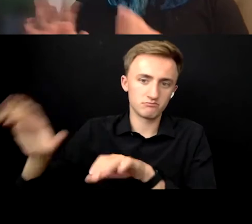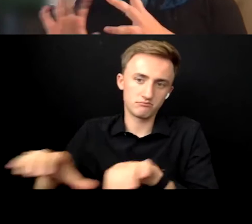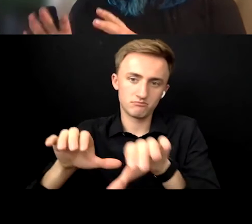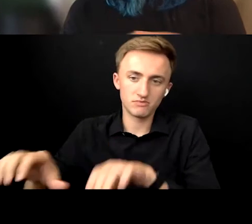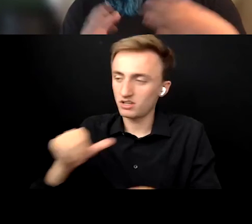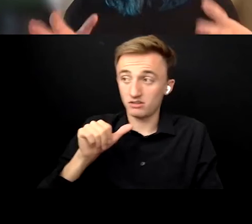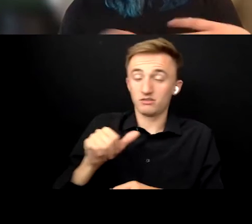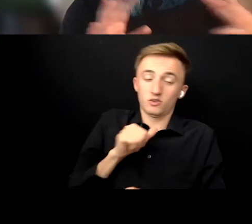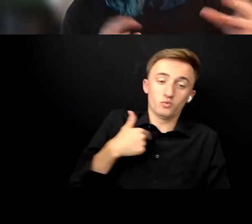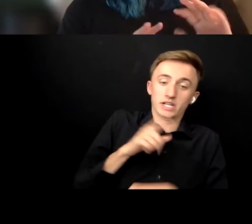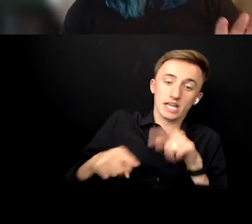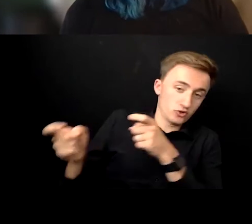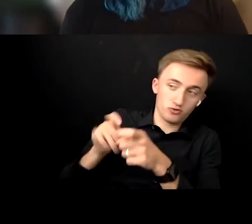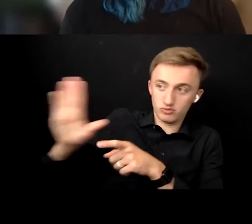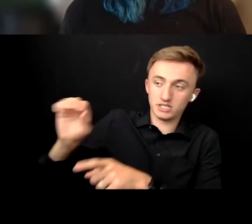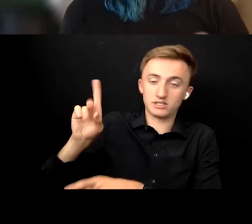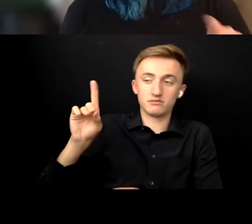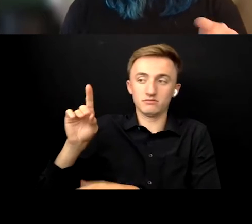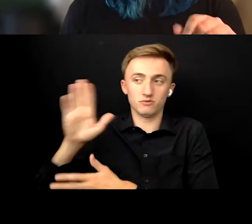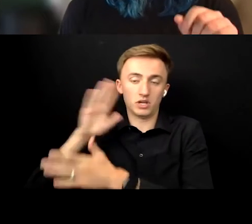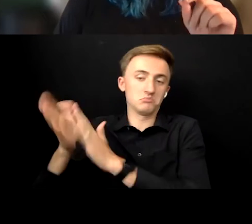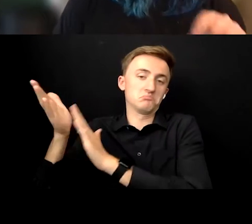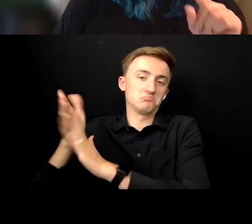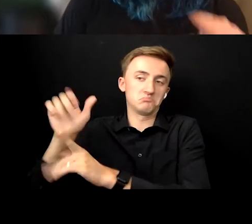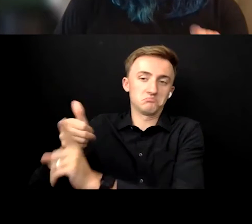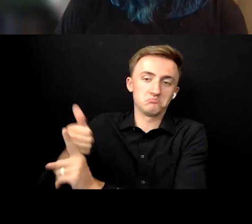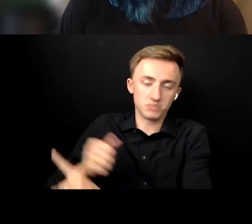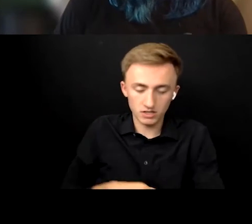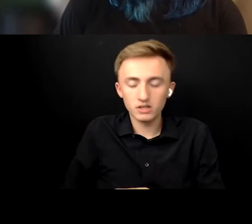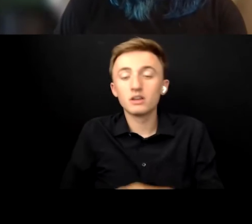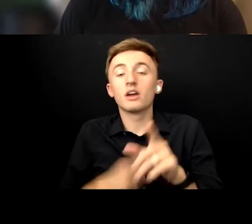That device is going to do what it does with that information. But if I make sure all of my roles,